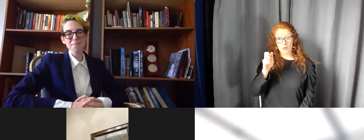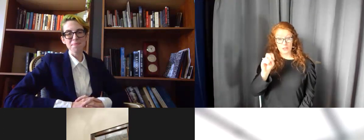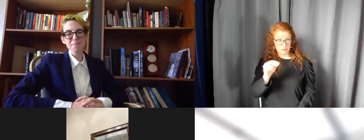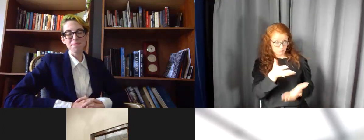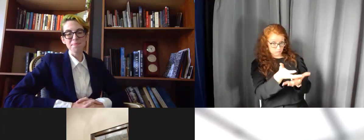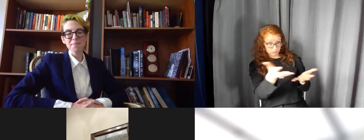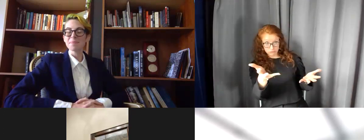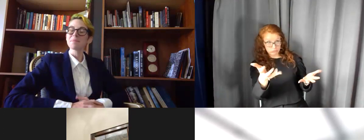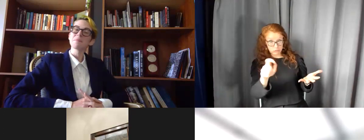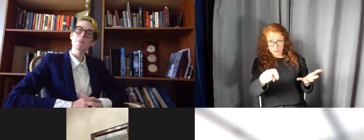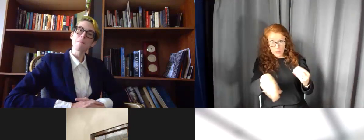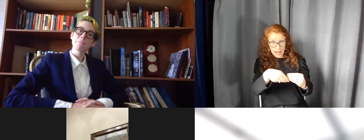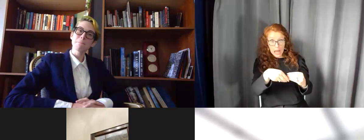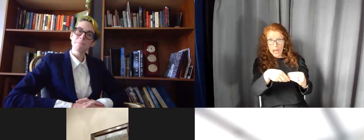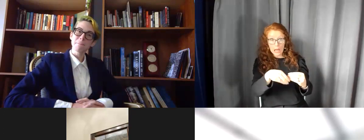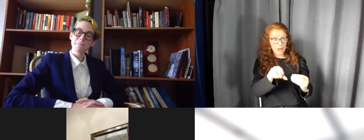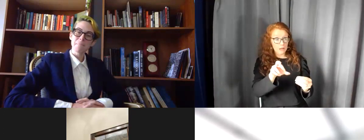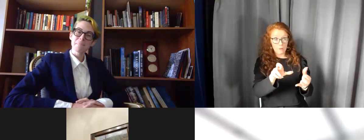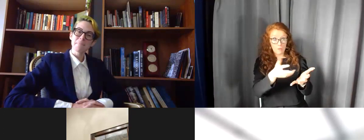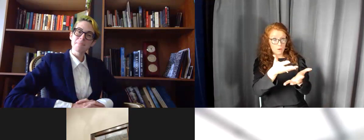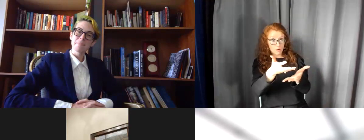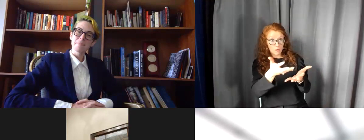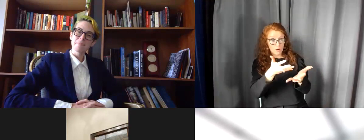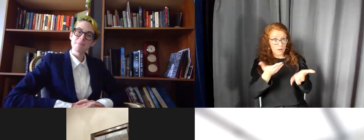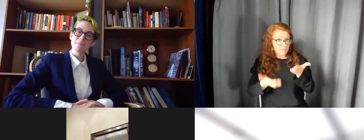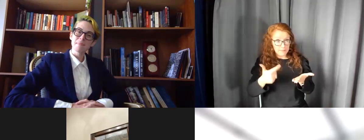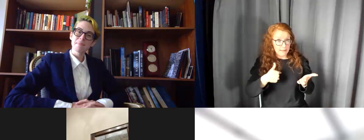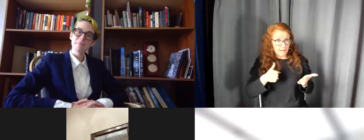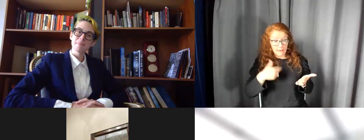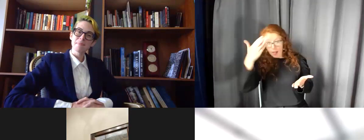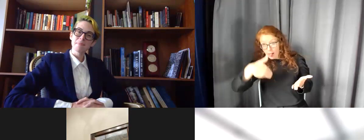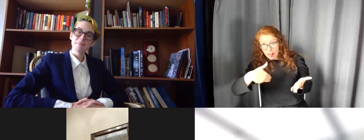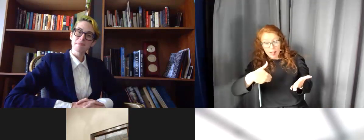Jordan Radford: add, or that I neglected to ask about.